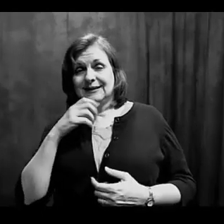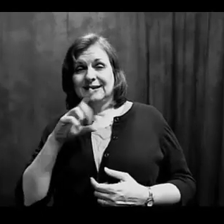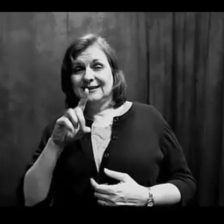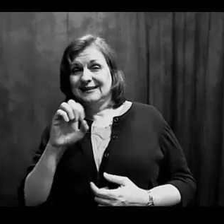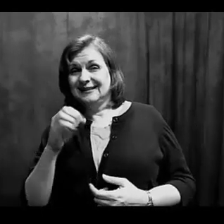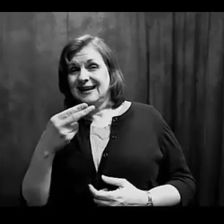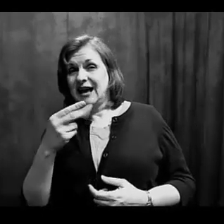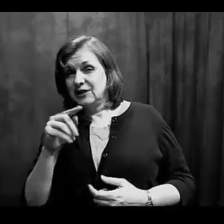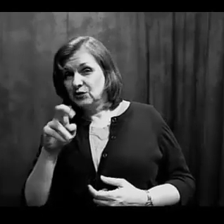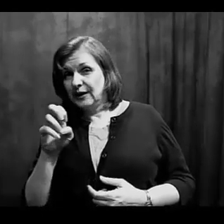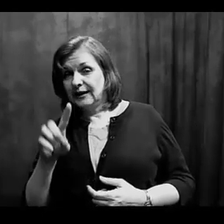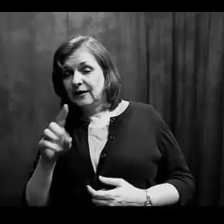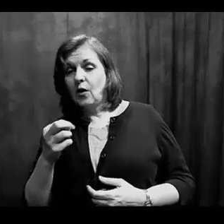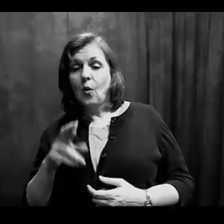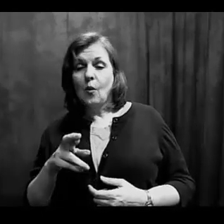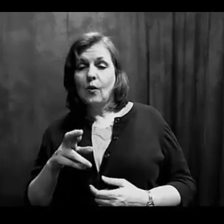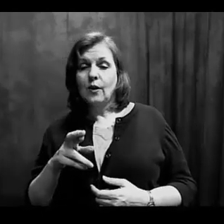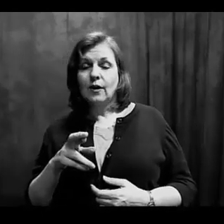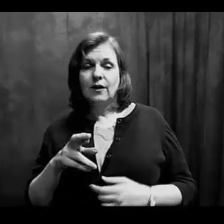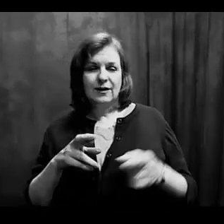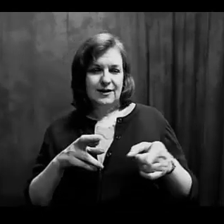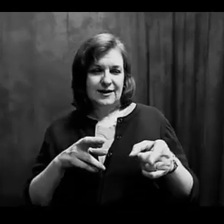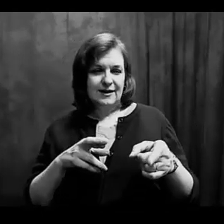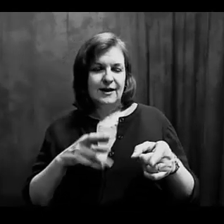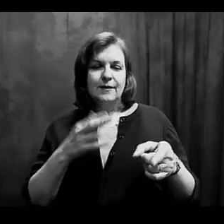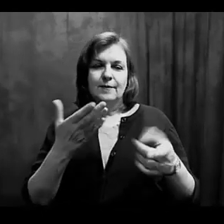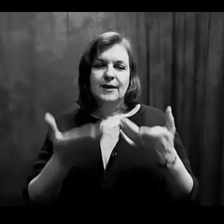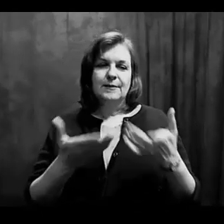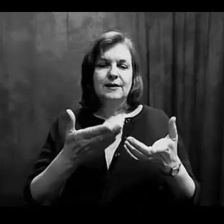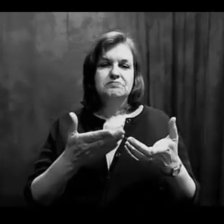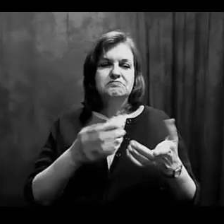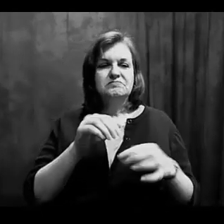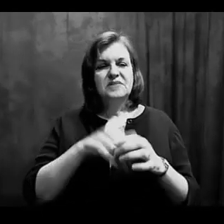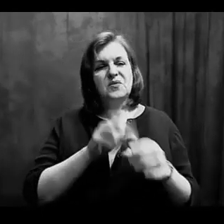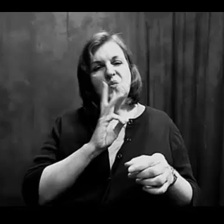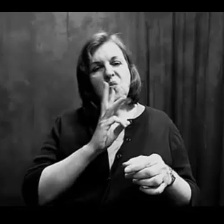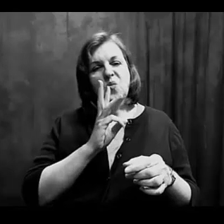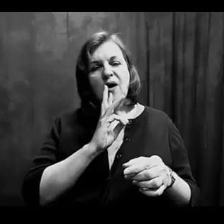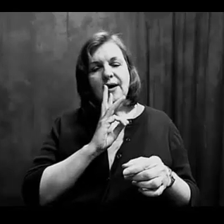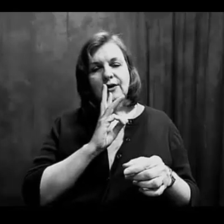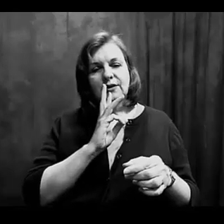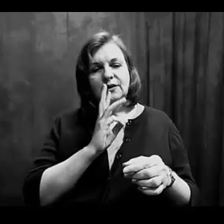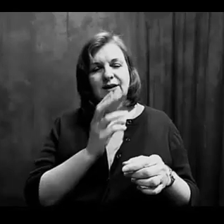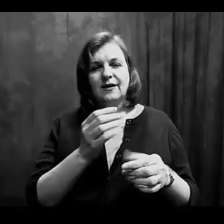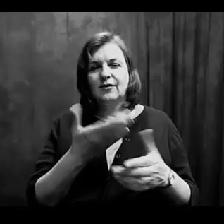cell is trying to get at a nutrient that is dissolved in